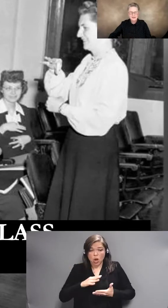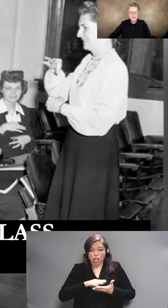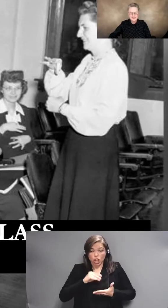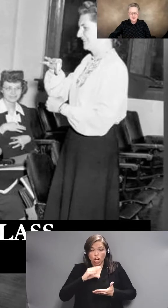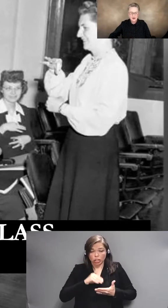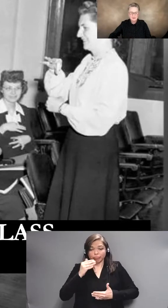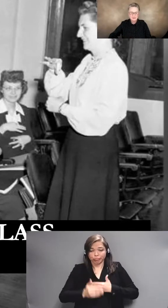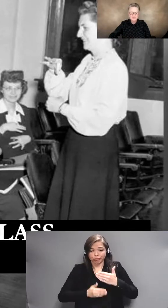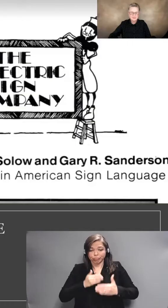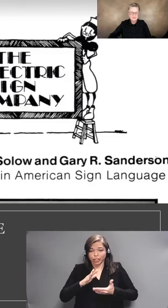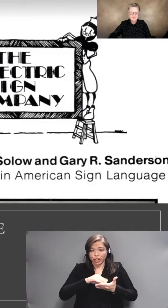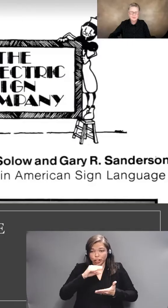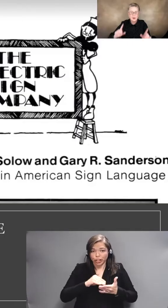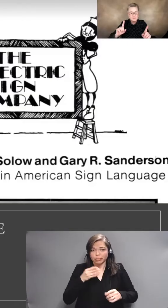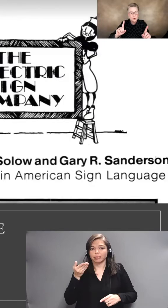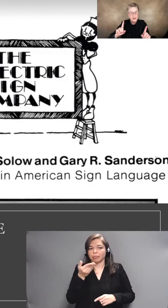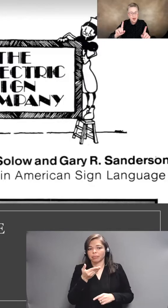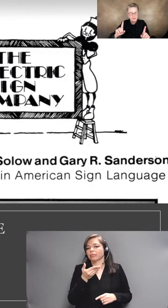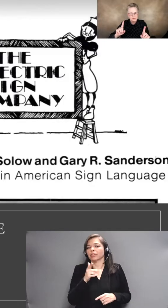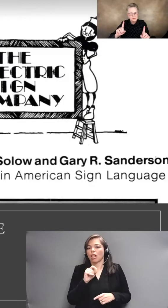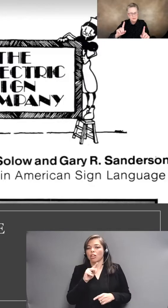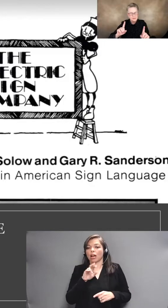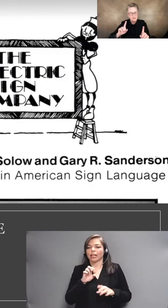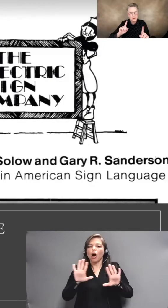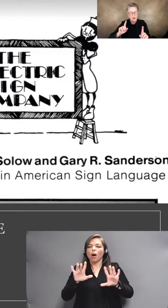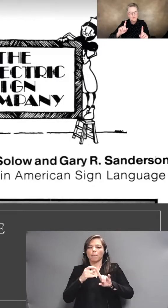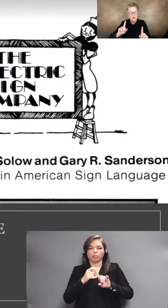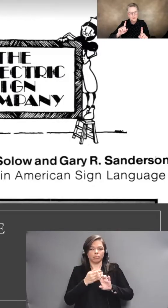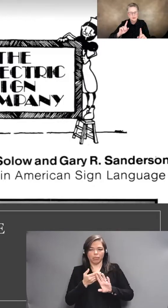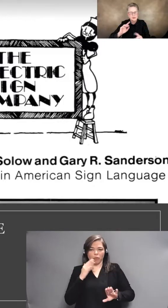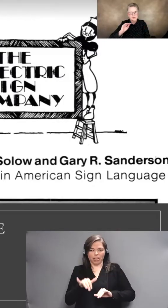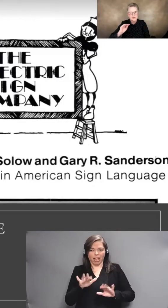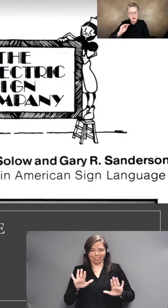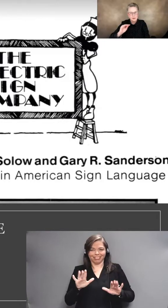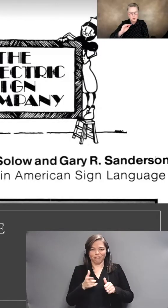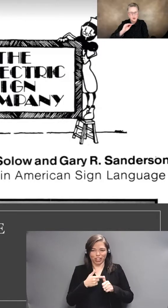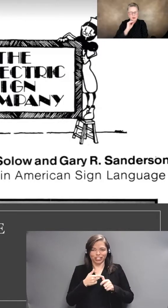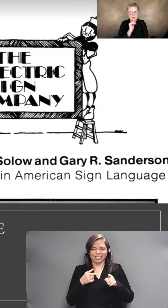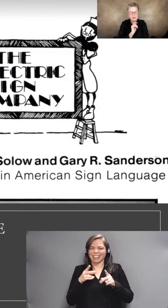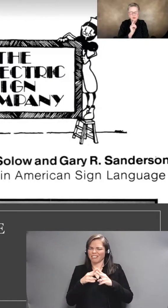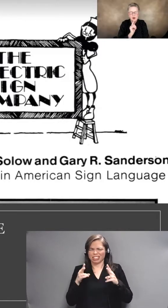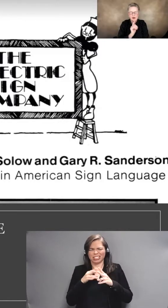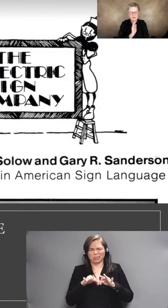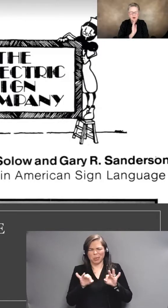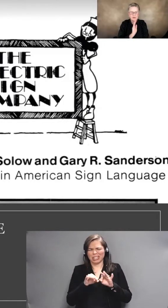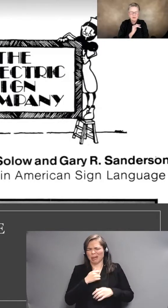this is Lottie, but before that, this is very important, I'm so sorry, I forgot this